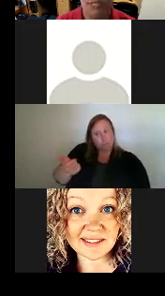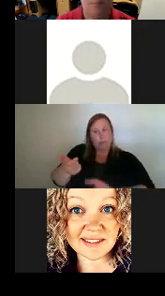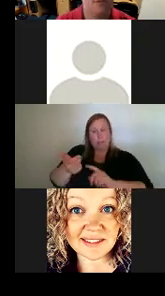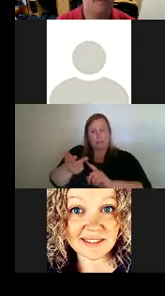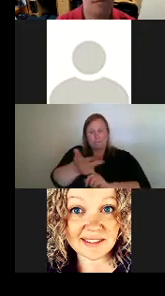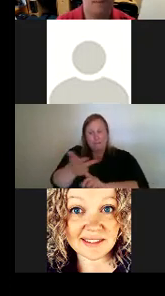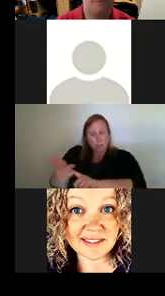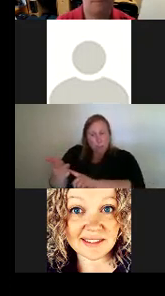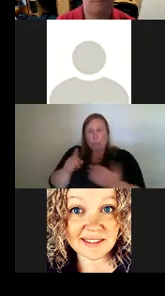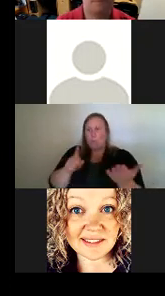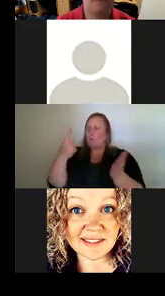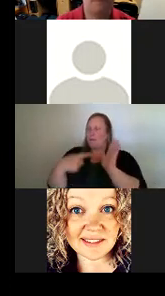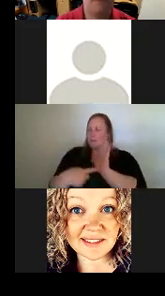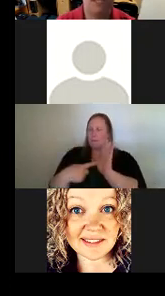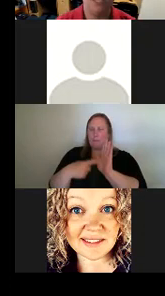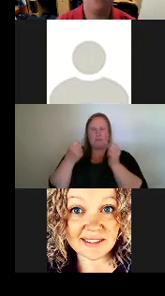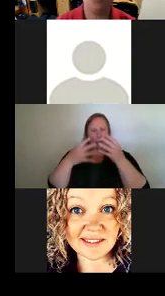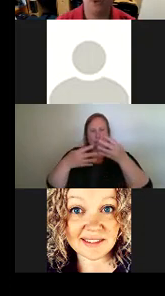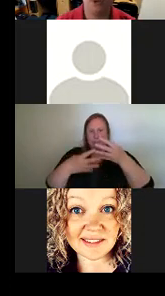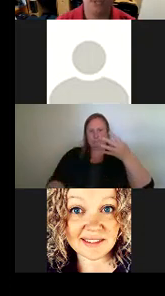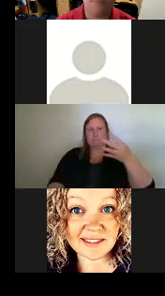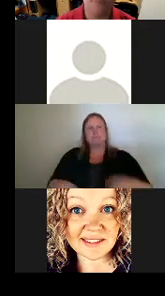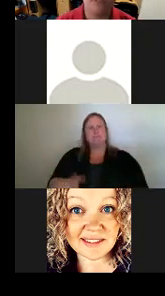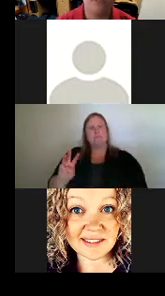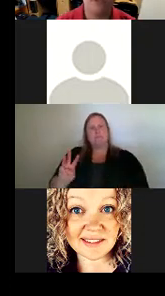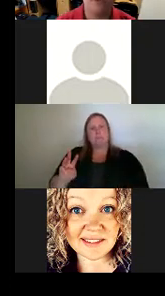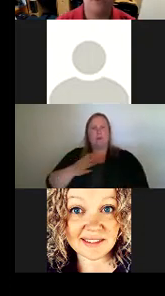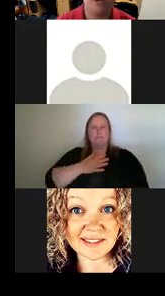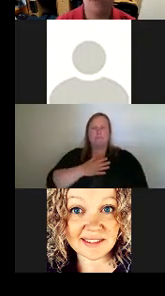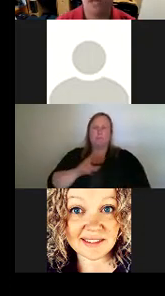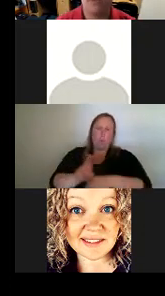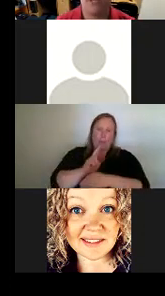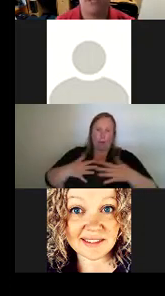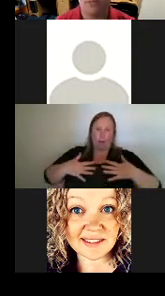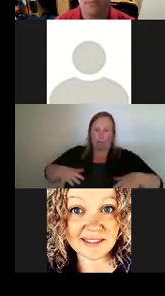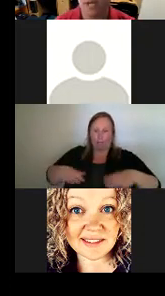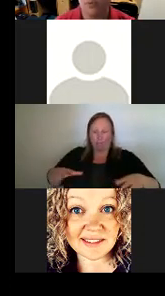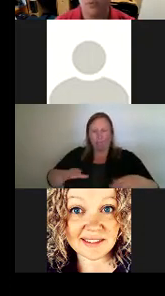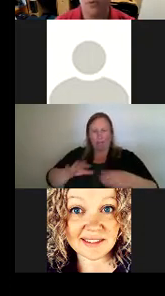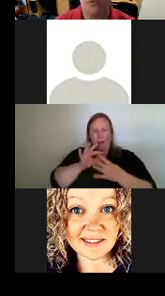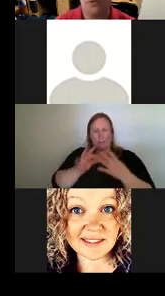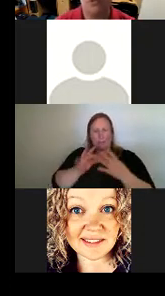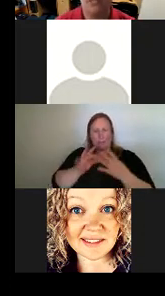IT'S ONE EXAMPLE OF MANY. AND THERE IS WEARABLE OPTIONS. THE WEARABLE OPTIONS AND A POPULAR ONE WOULD